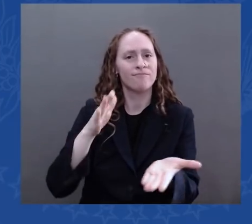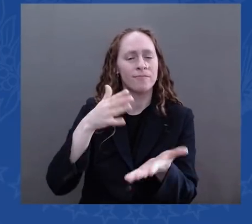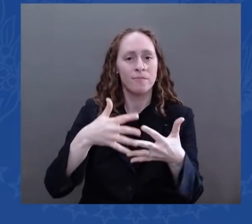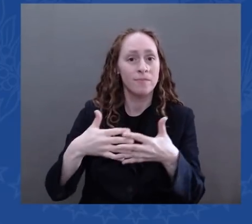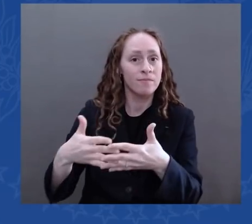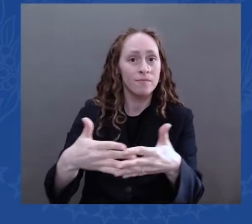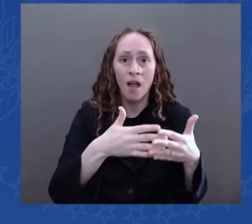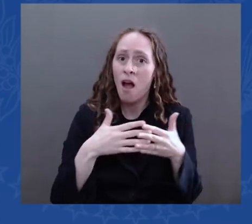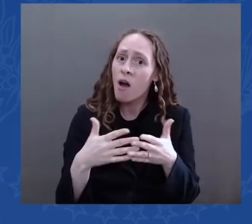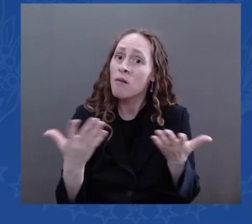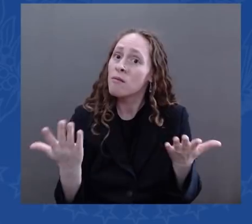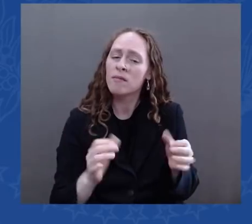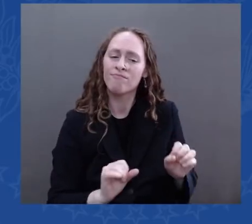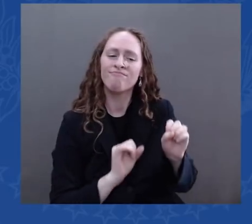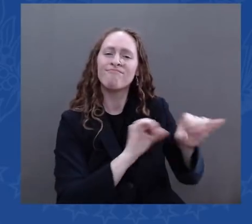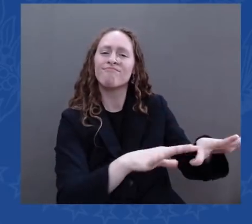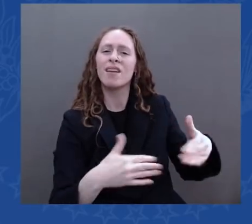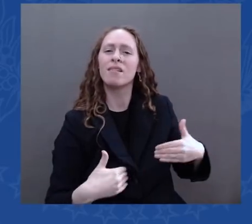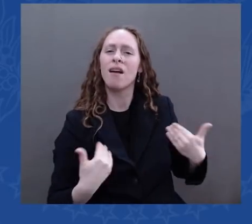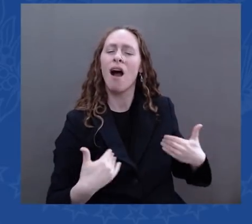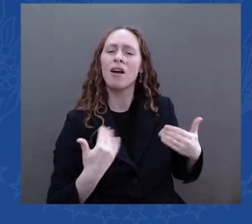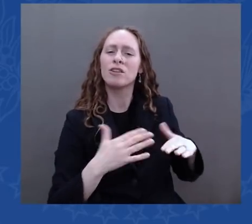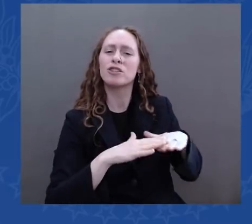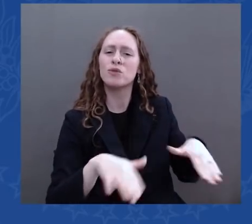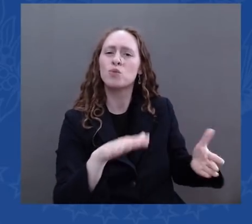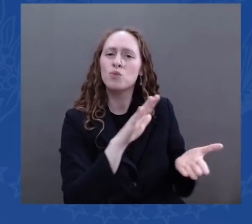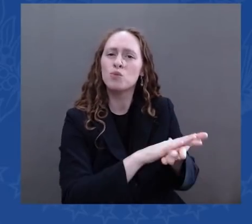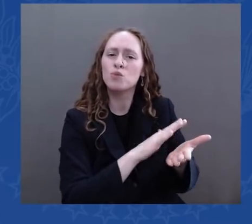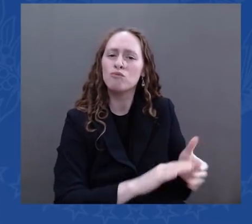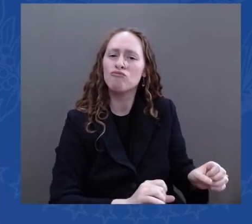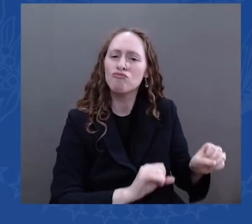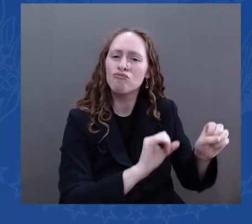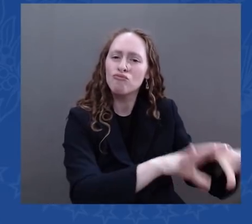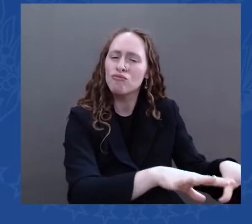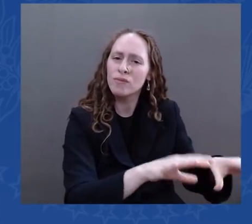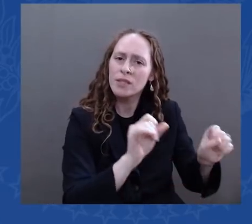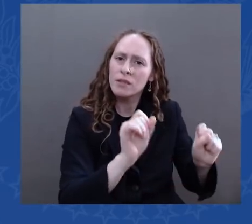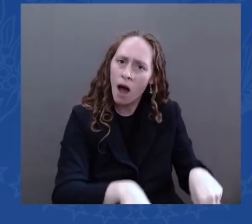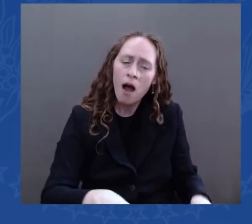that would cut the cost of childcare in half. Let's make -- and it'll make college more affordable.